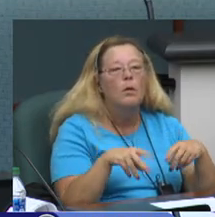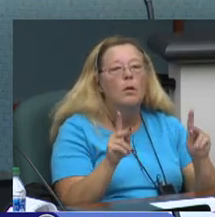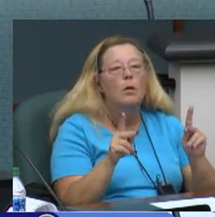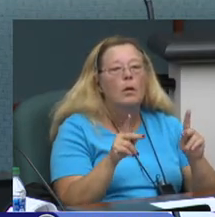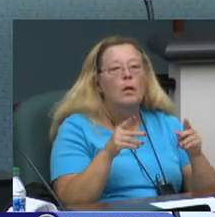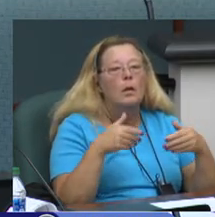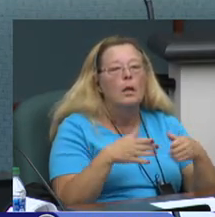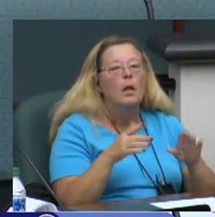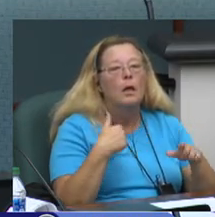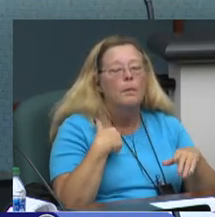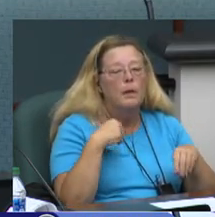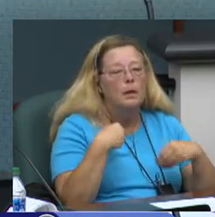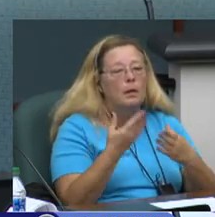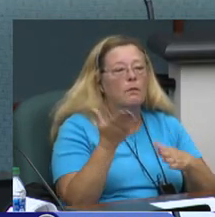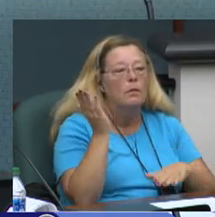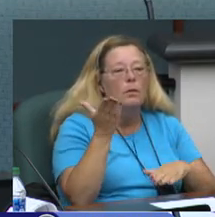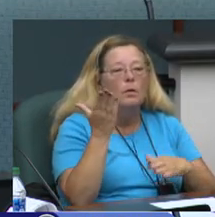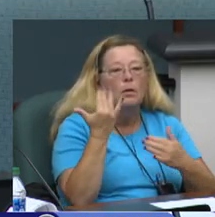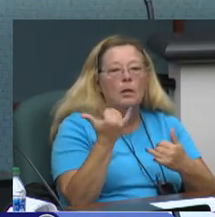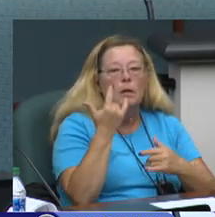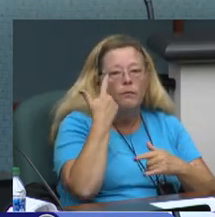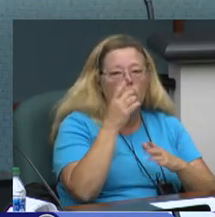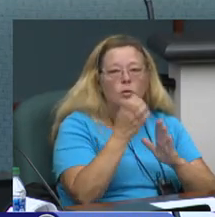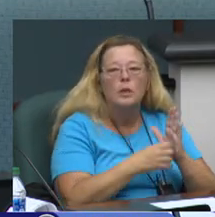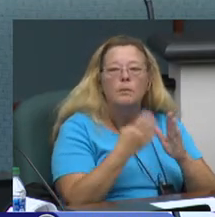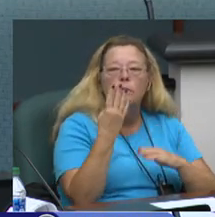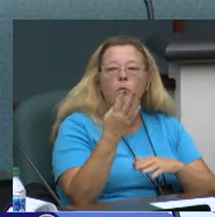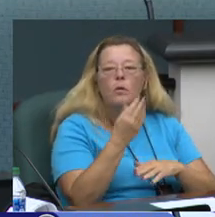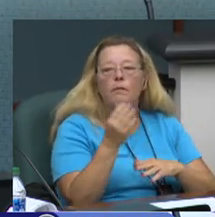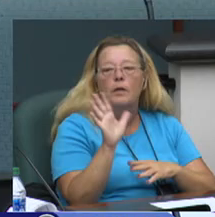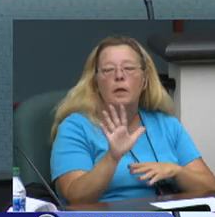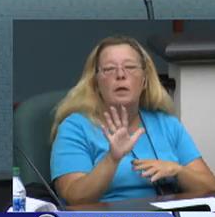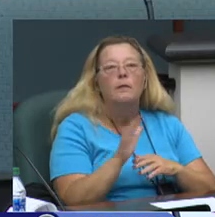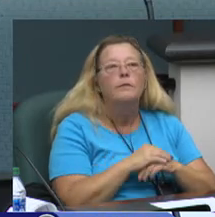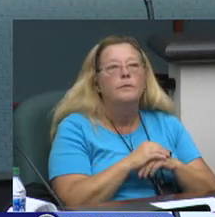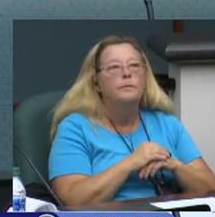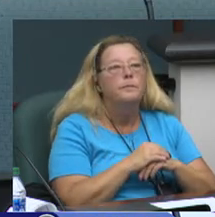me to give a presentation this evening on chapter 4 in Chapter five before I do